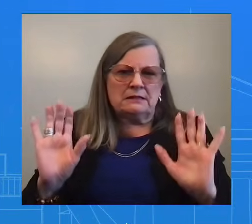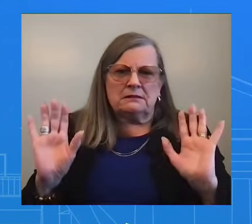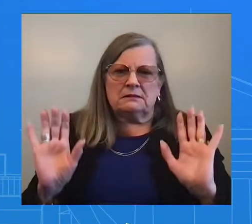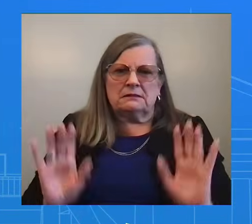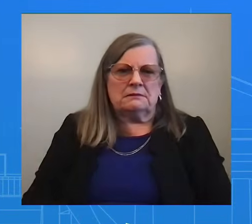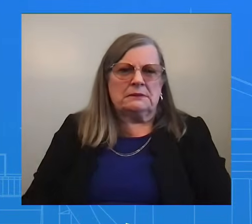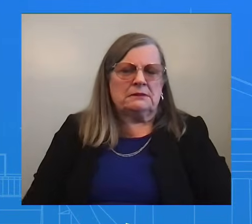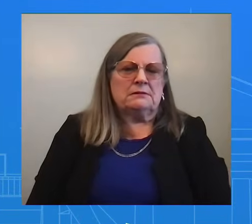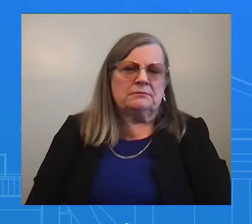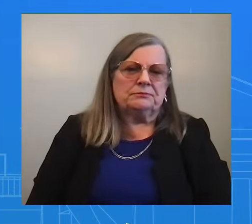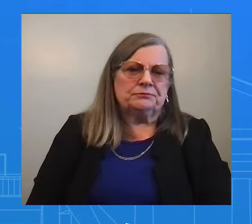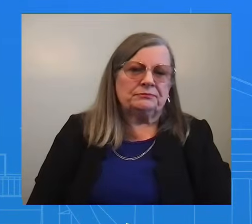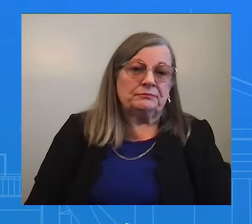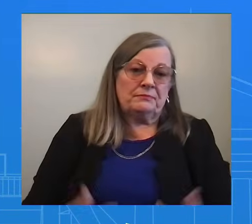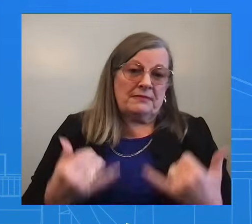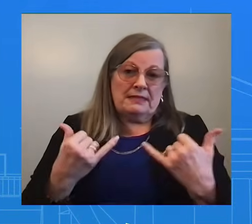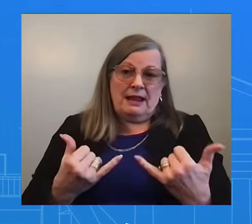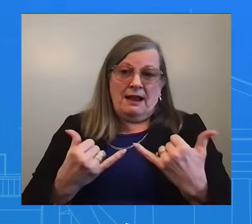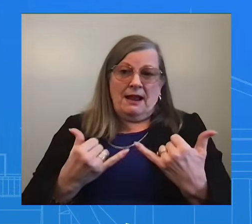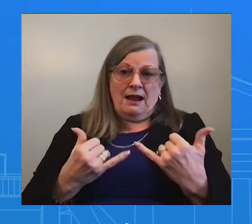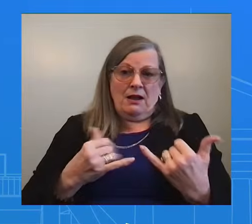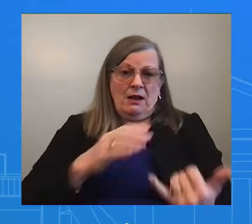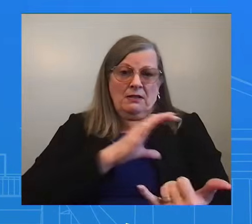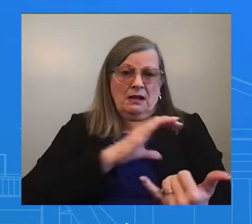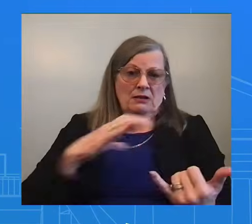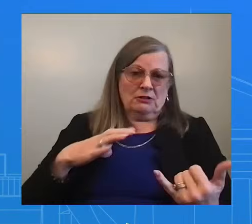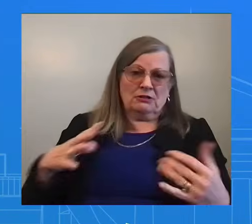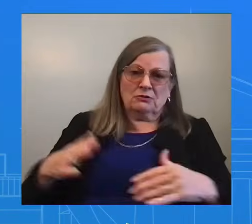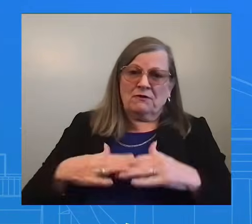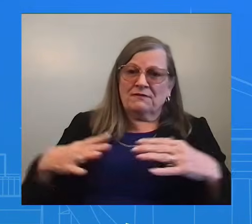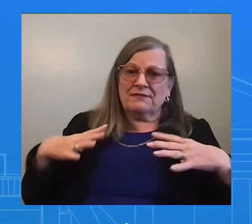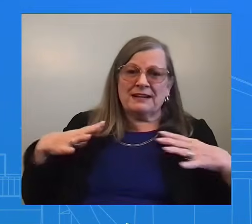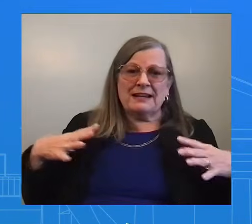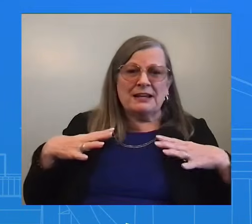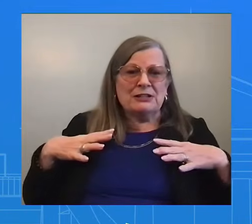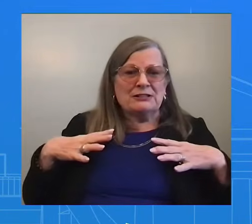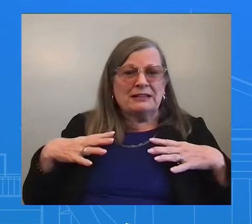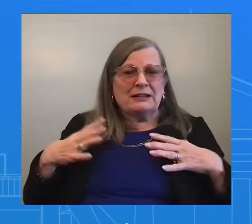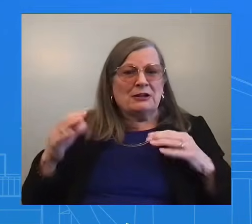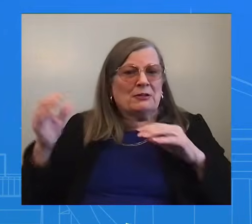and not coming back until the first week or so after the start of the new year,